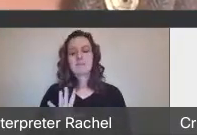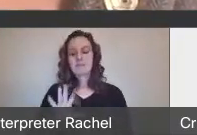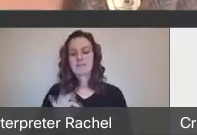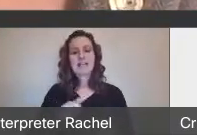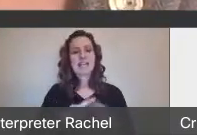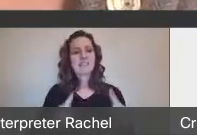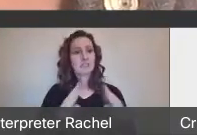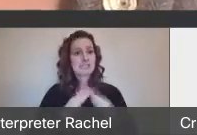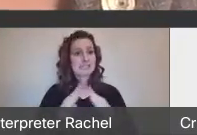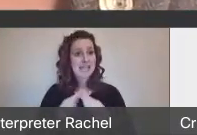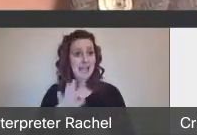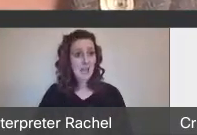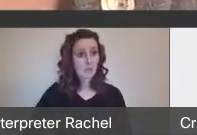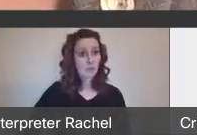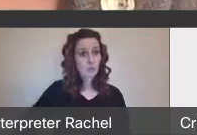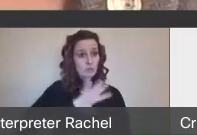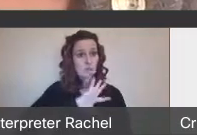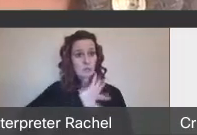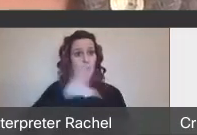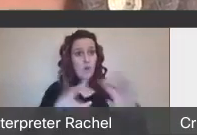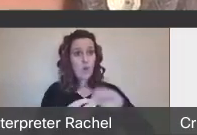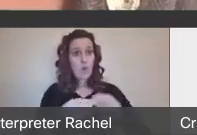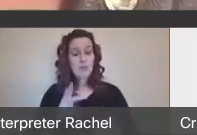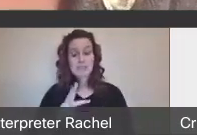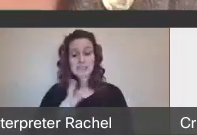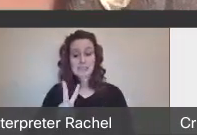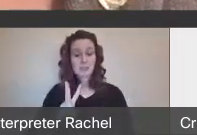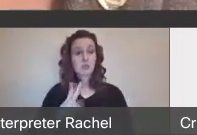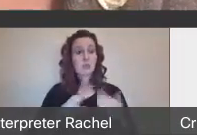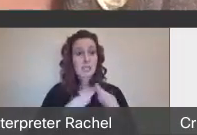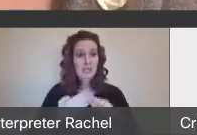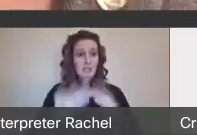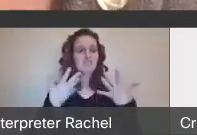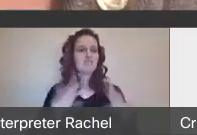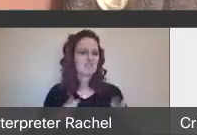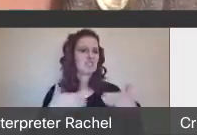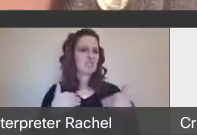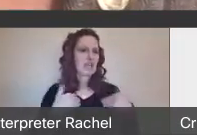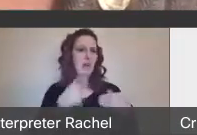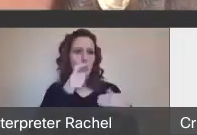know, all 62 Montgomery County municipalities are home to individuals with COVID-19.